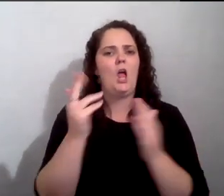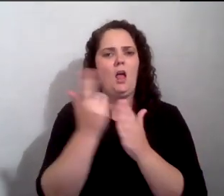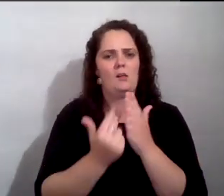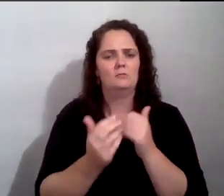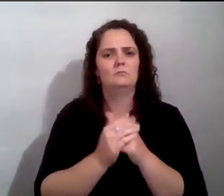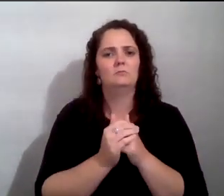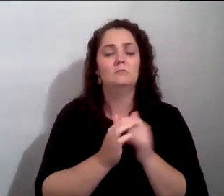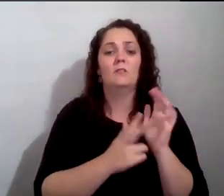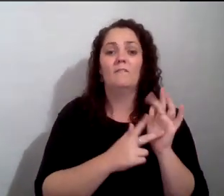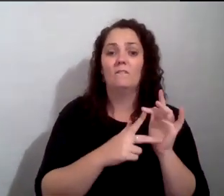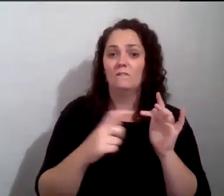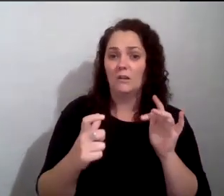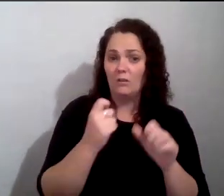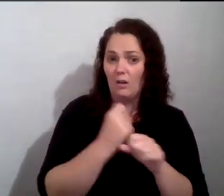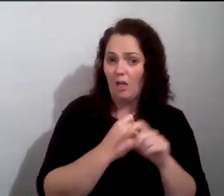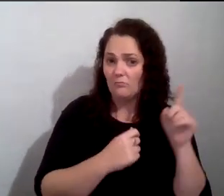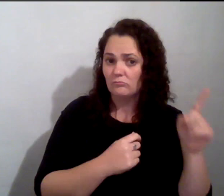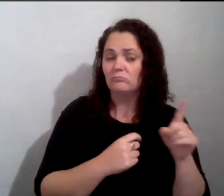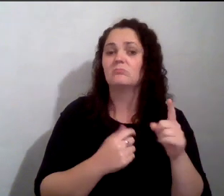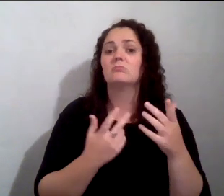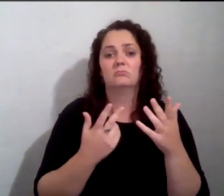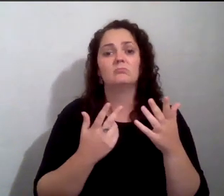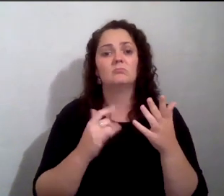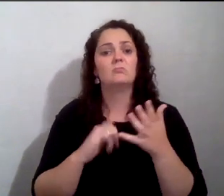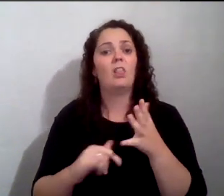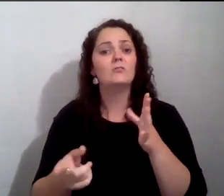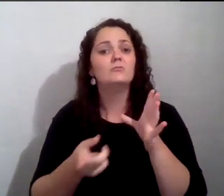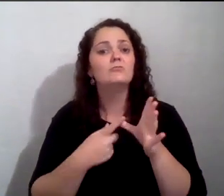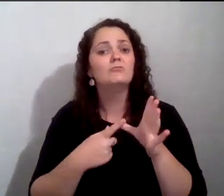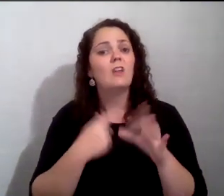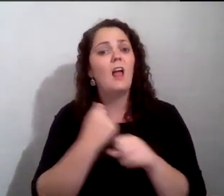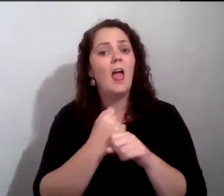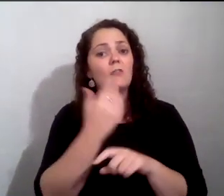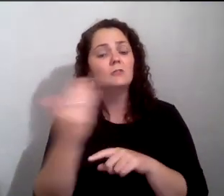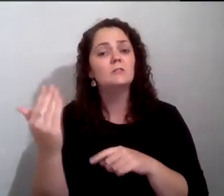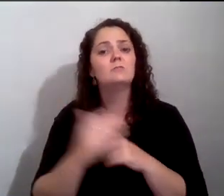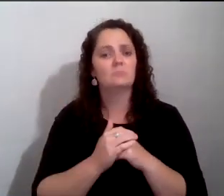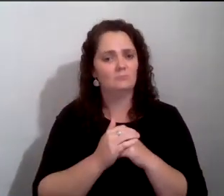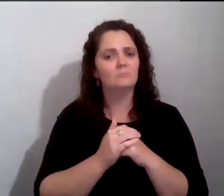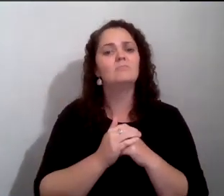National Gallery of Victoria and Art Gallery of South Australia. And it's interesting, Sydney is a different kind of example as those